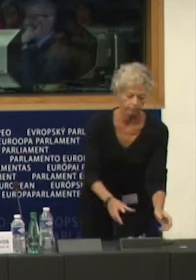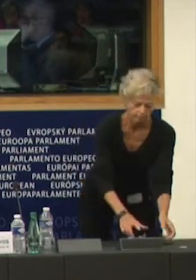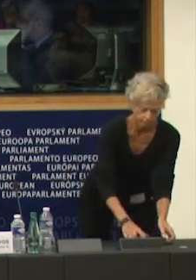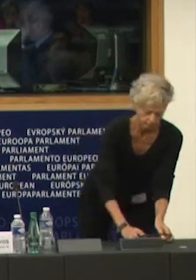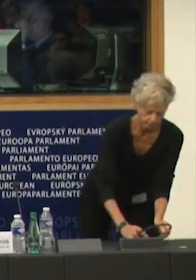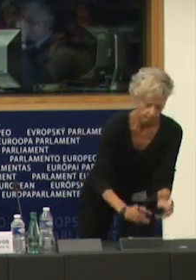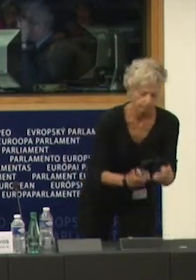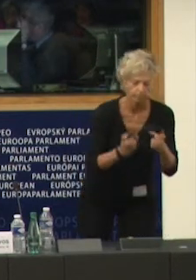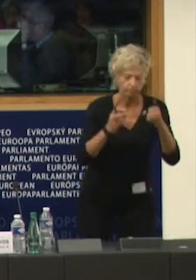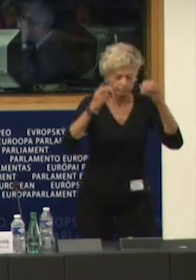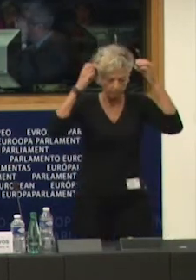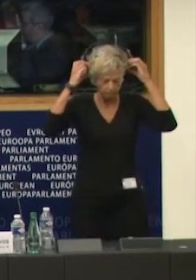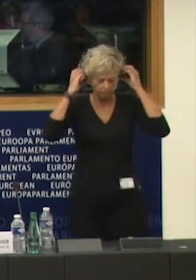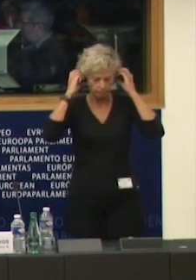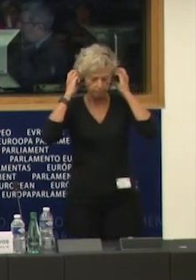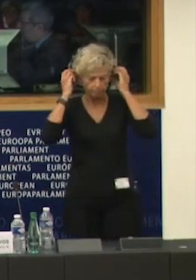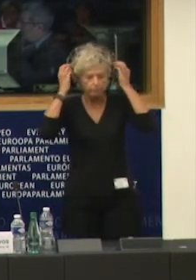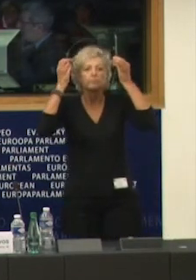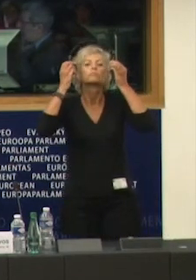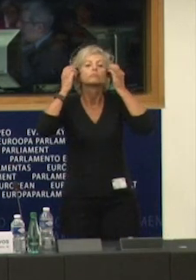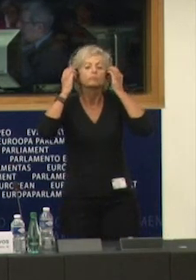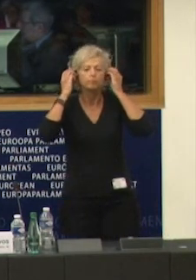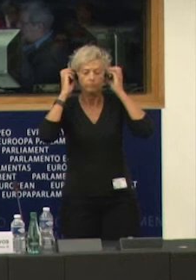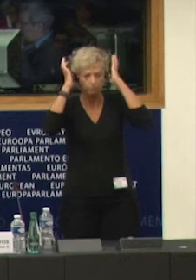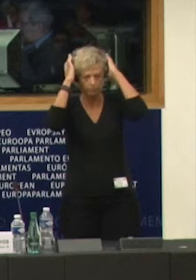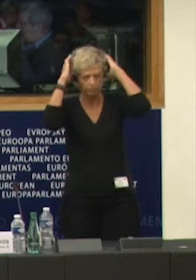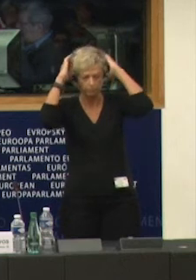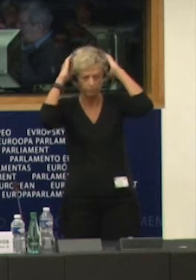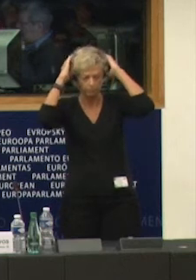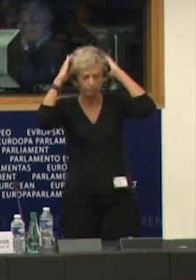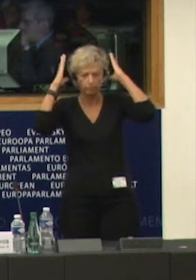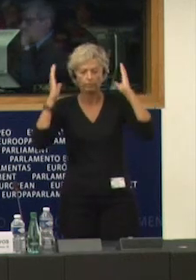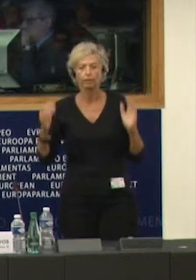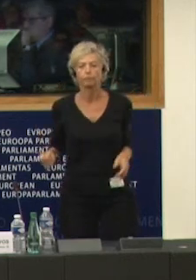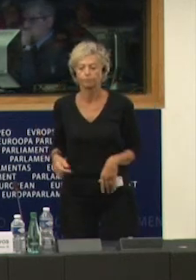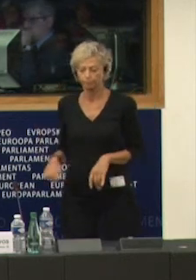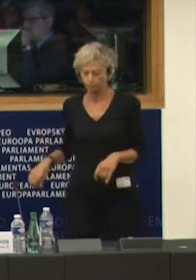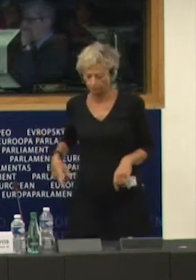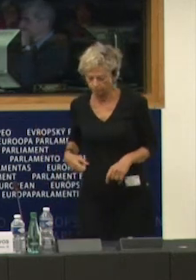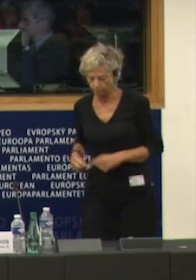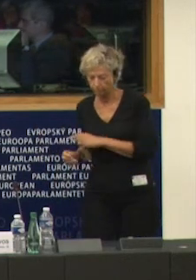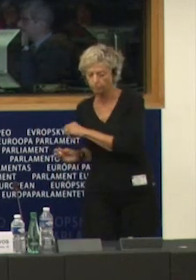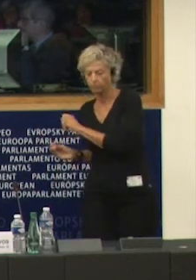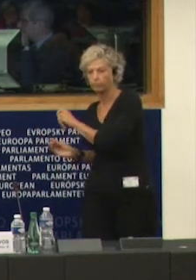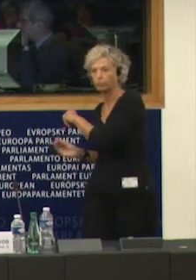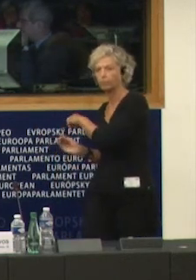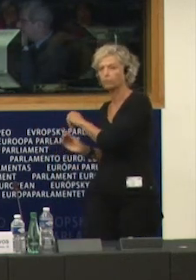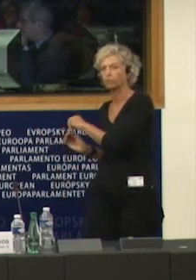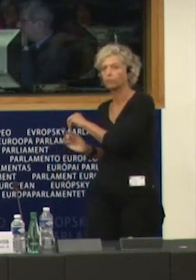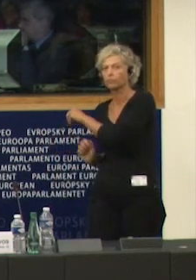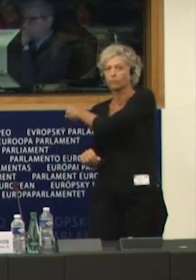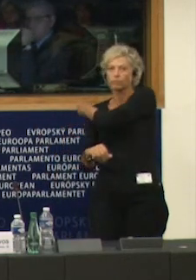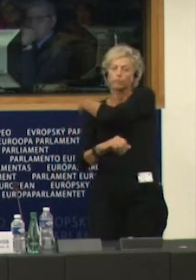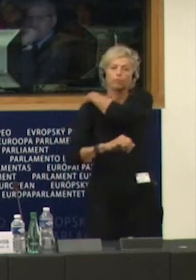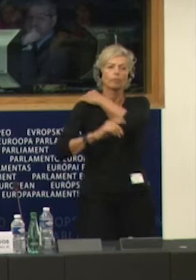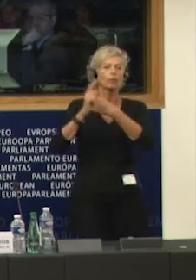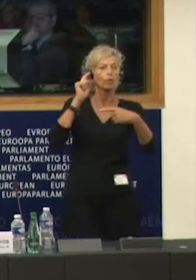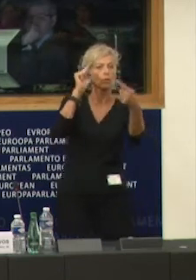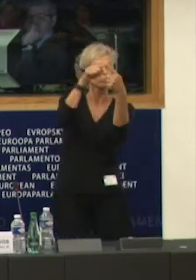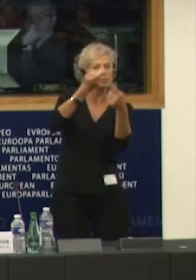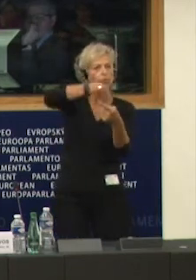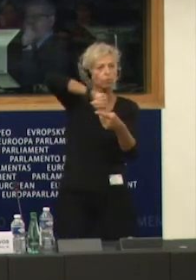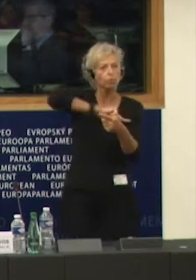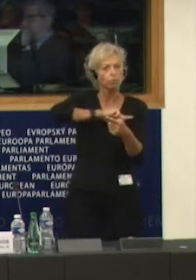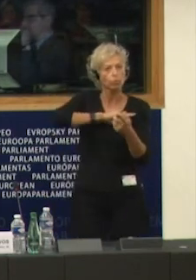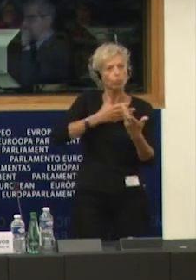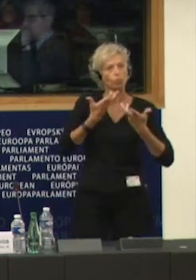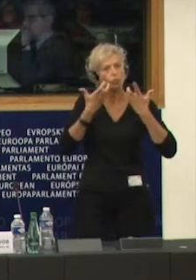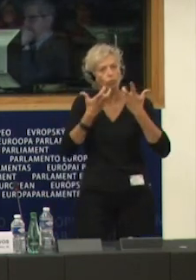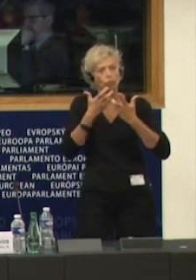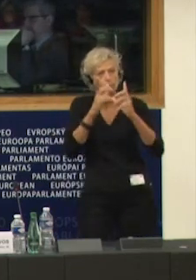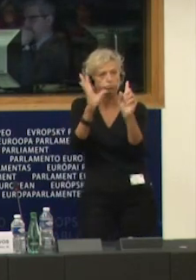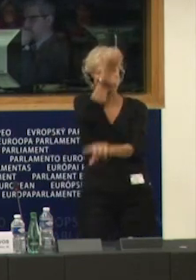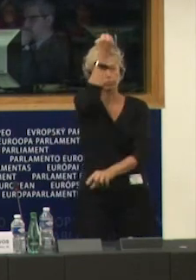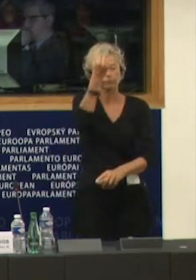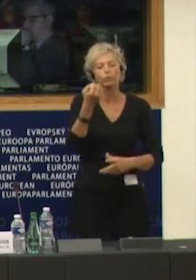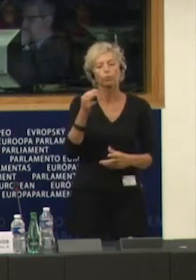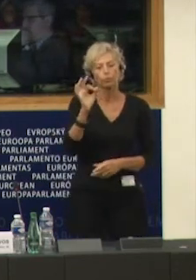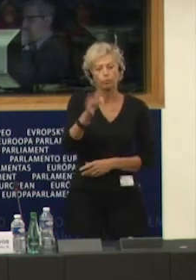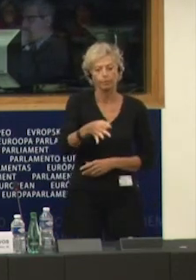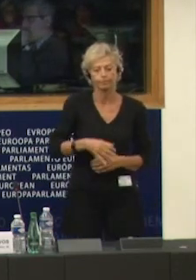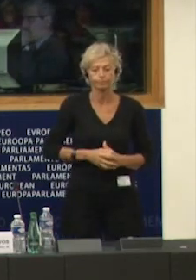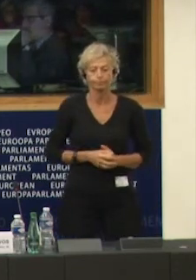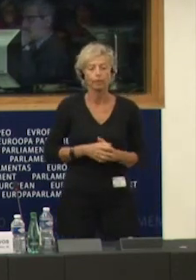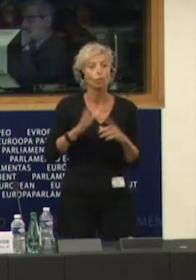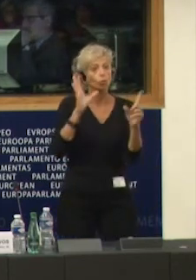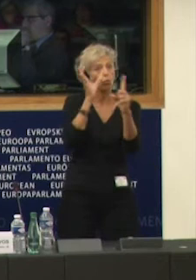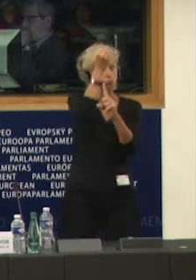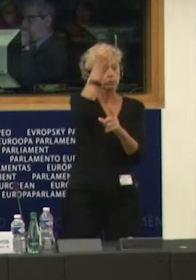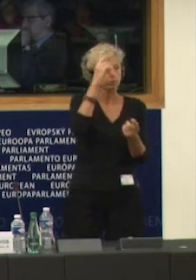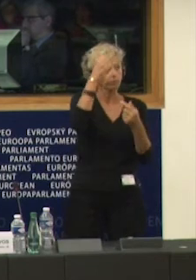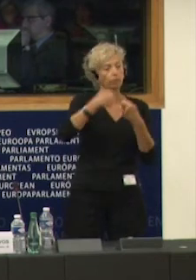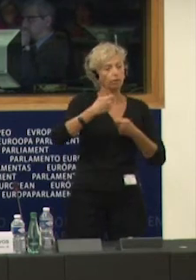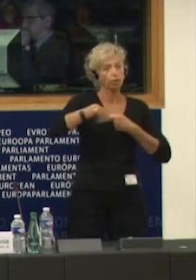important in Germany is the lack of qualified workers. In some cases demographic reasons for this.